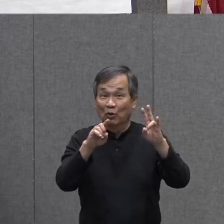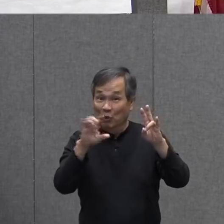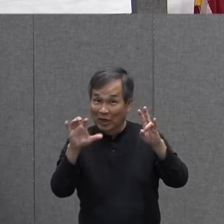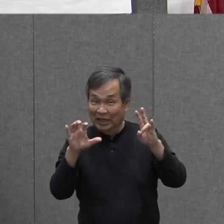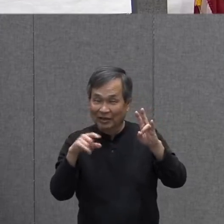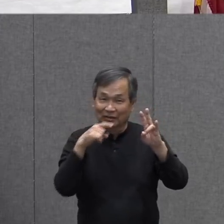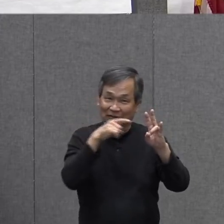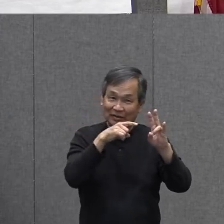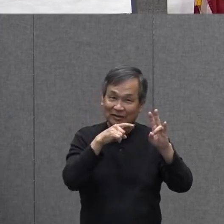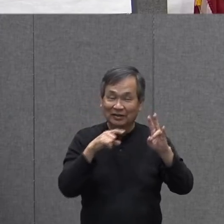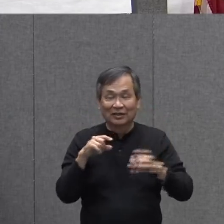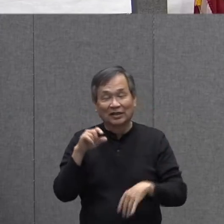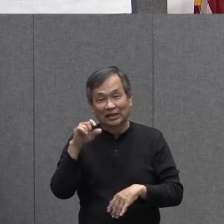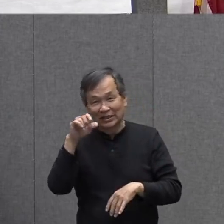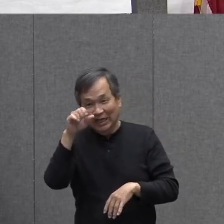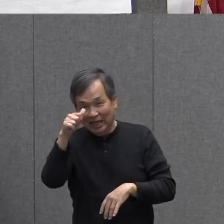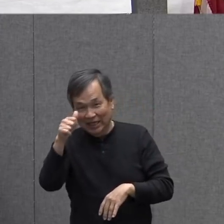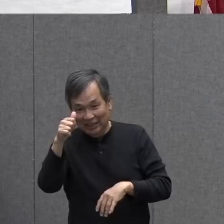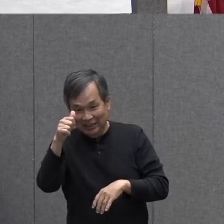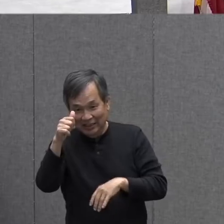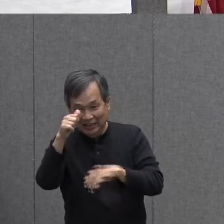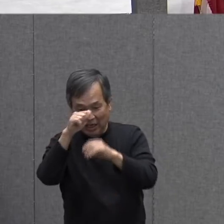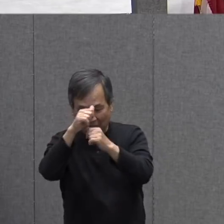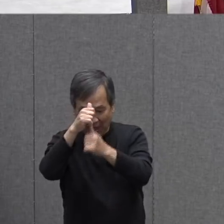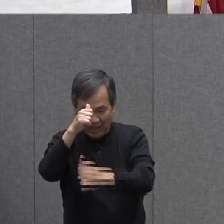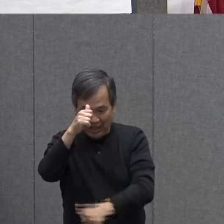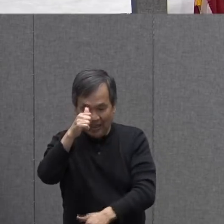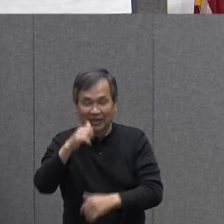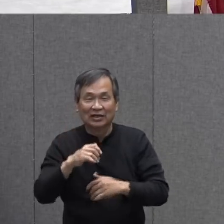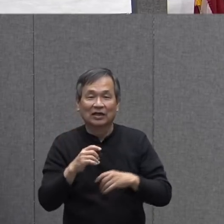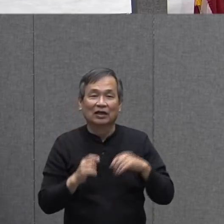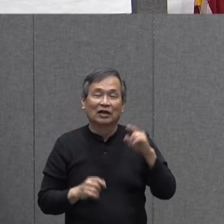10 tens in 107. All right.